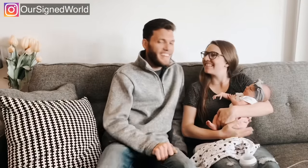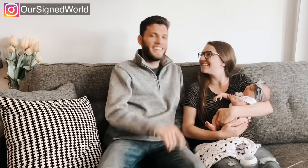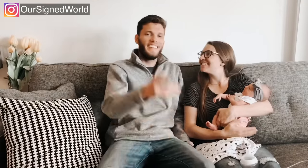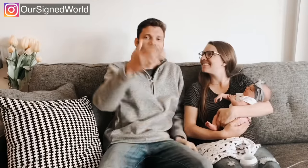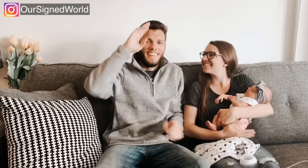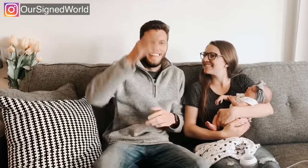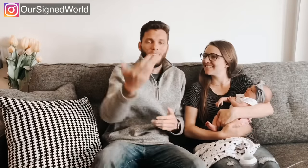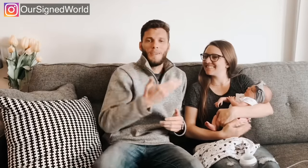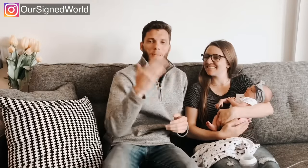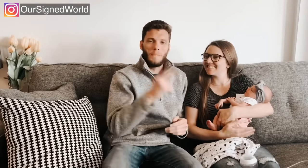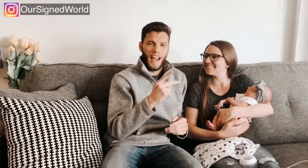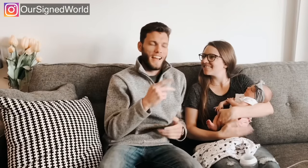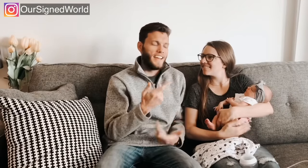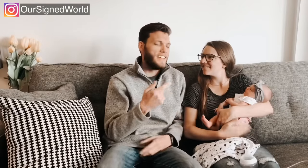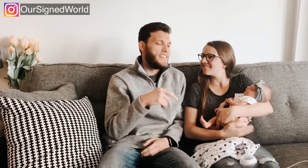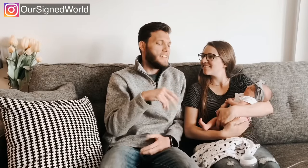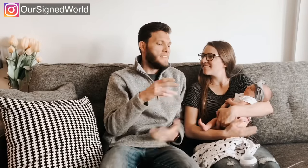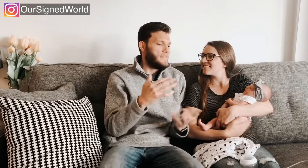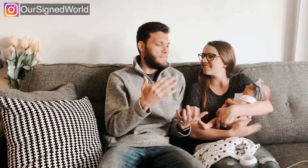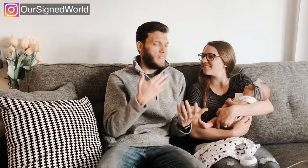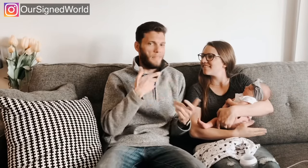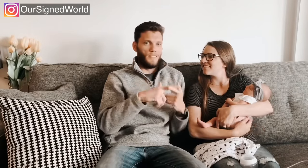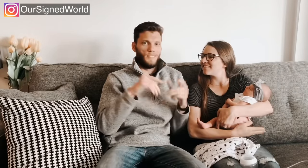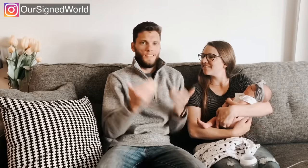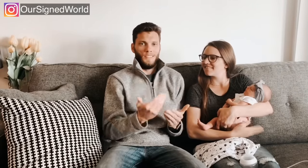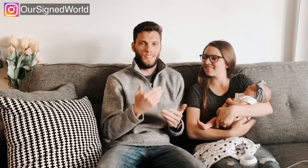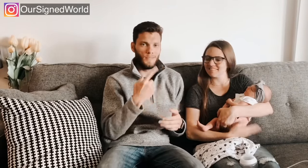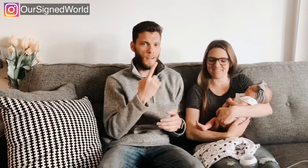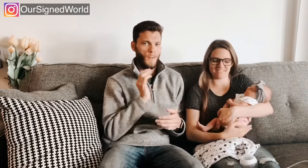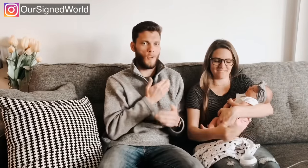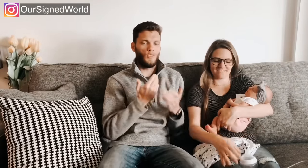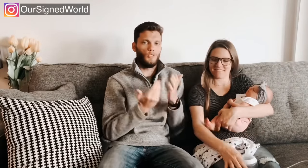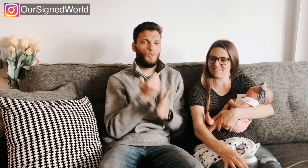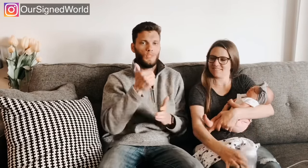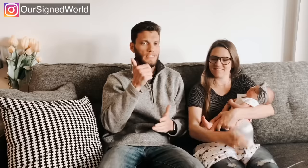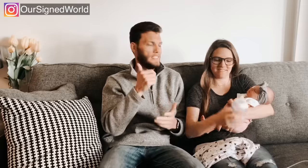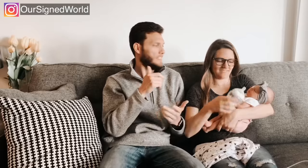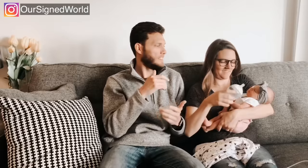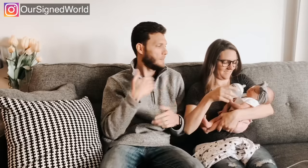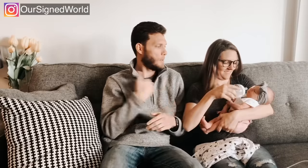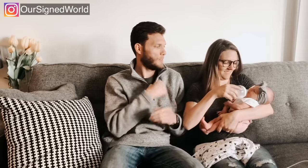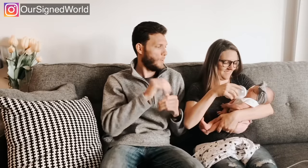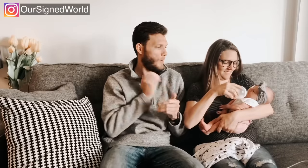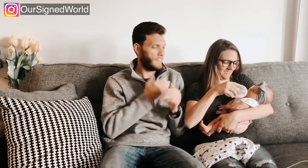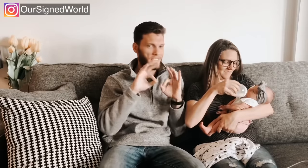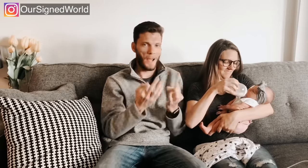Hello! Welcome back! I want to introduce our newest member of our family.